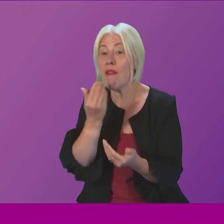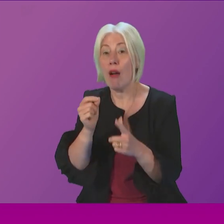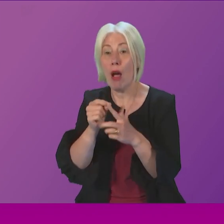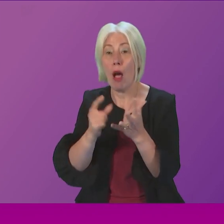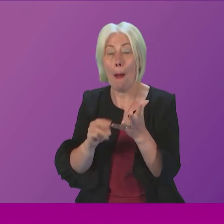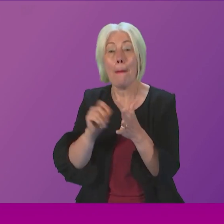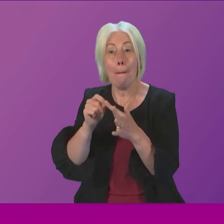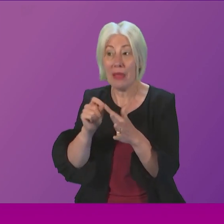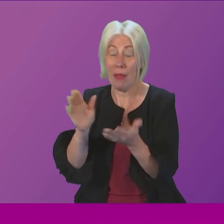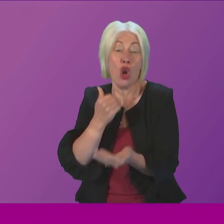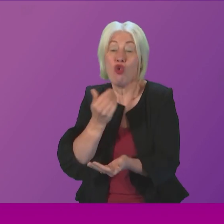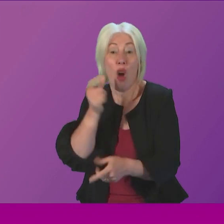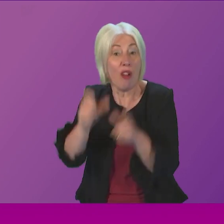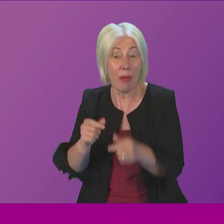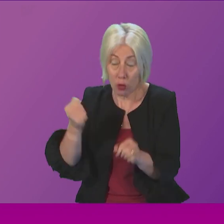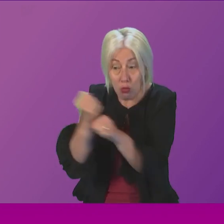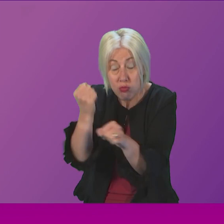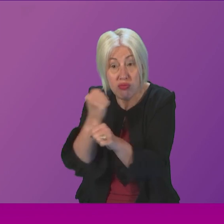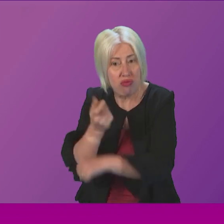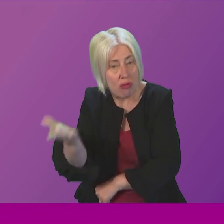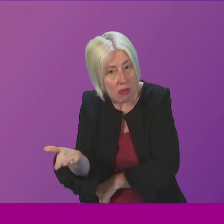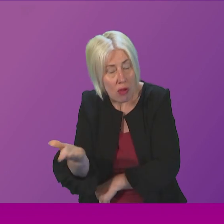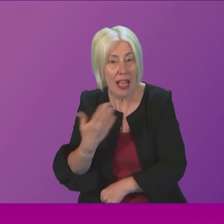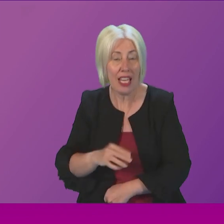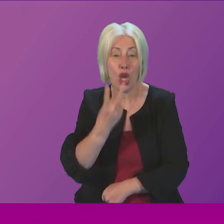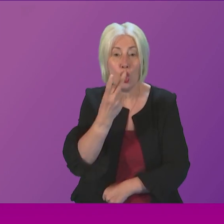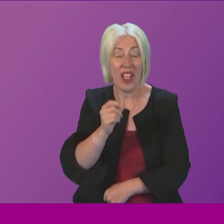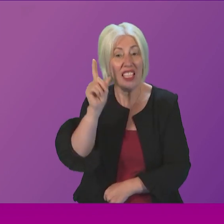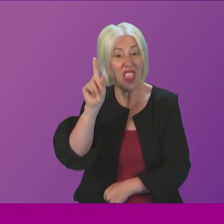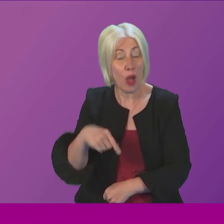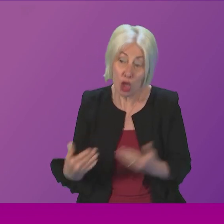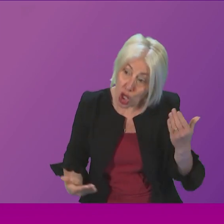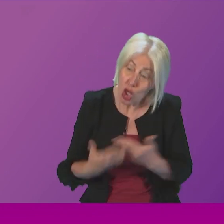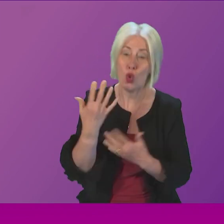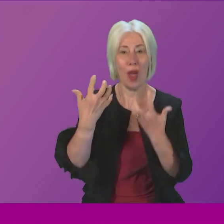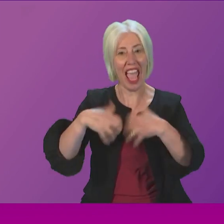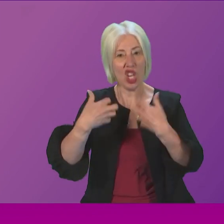The industry has told me that Scotland needs more than 20,000 new engineers and tradespeople